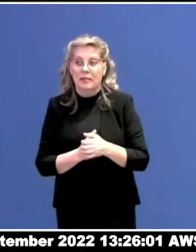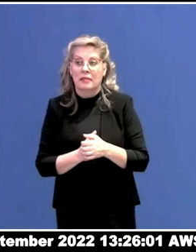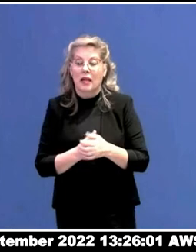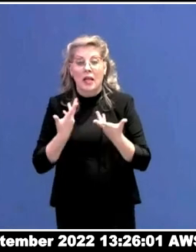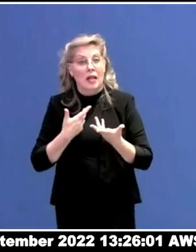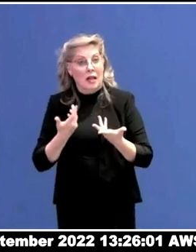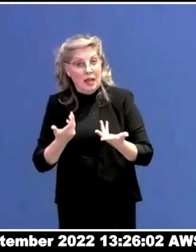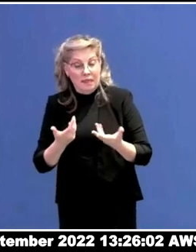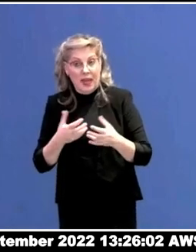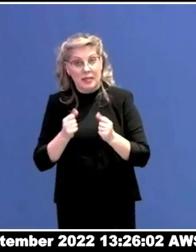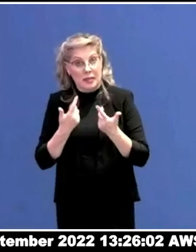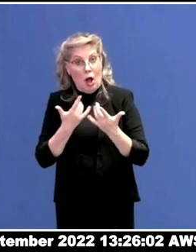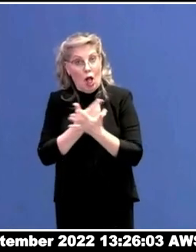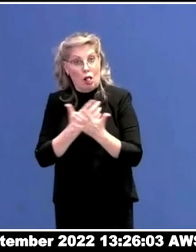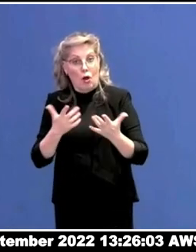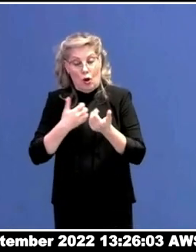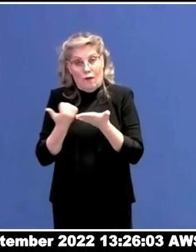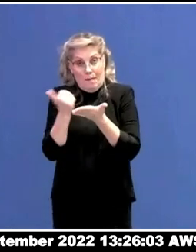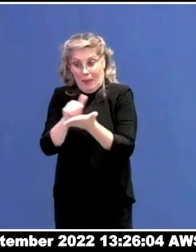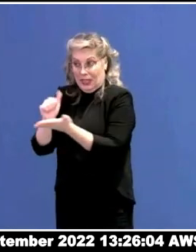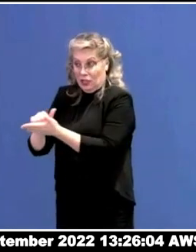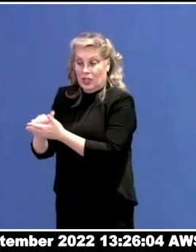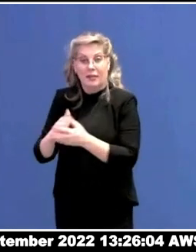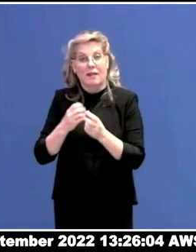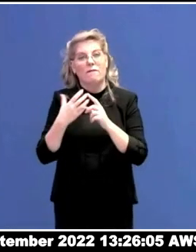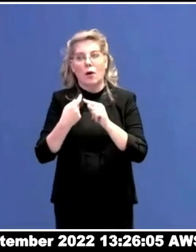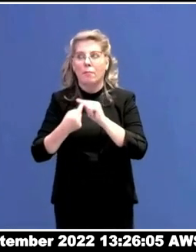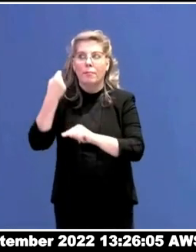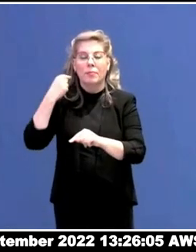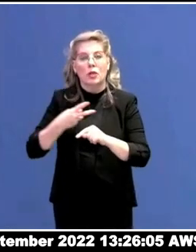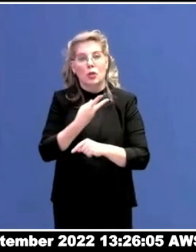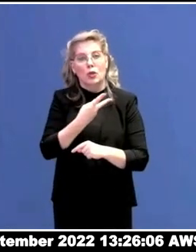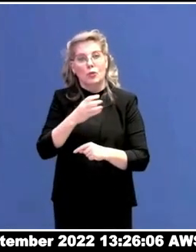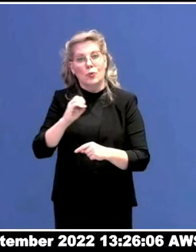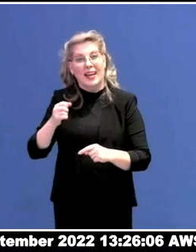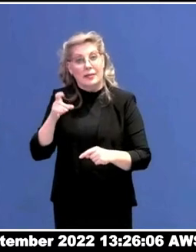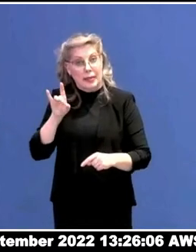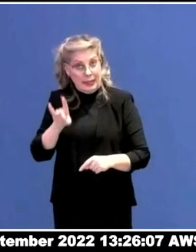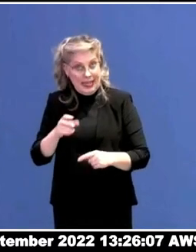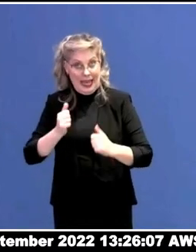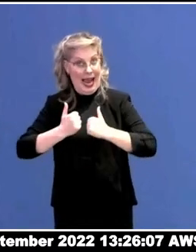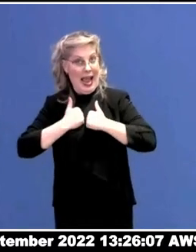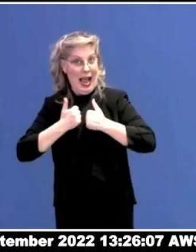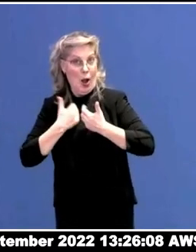published in 2010 have been picked up and applied in other countries around the world. It's recommended even by the World Health Organization.